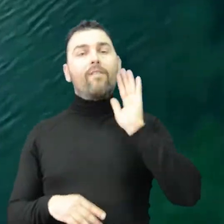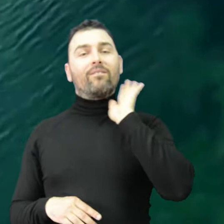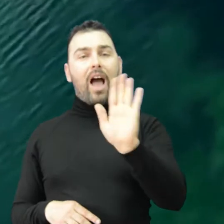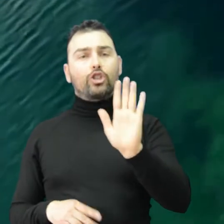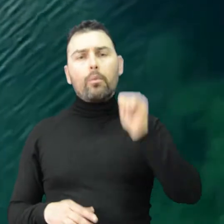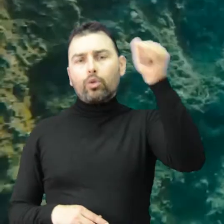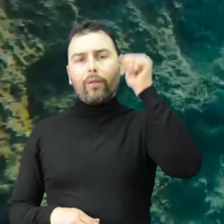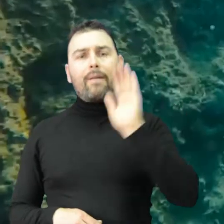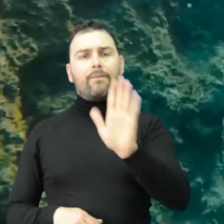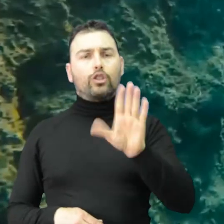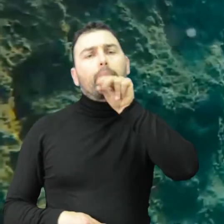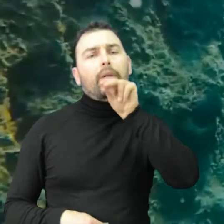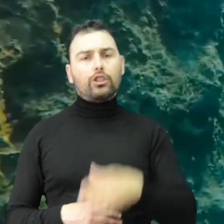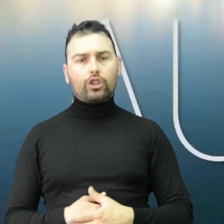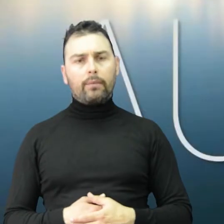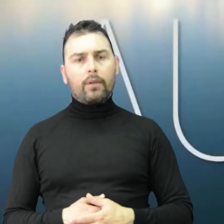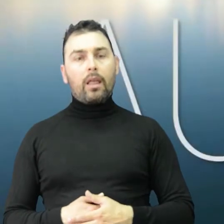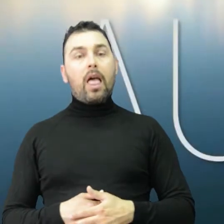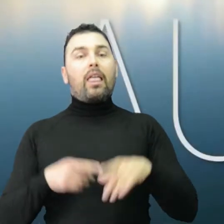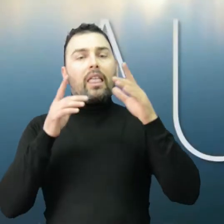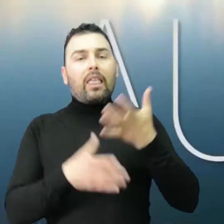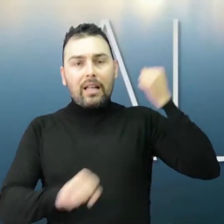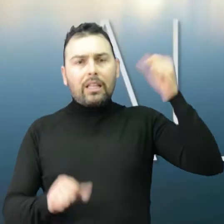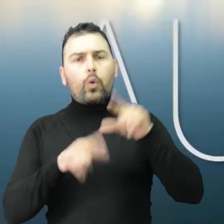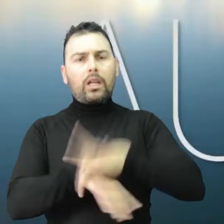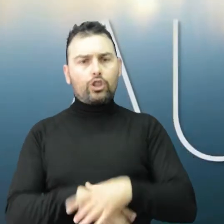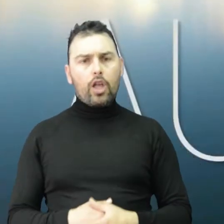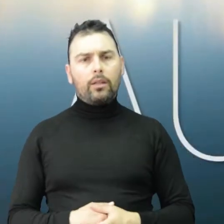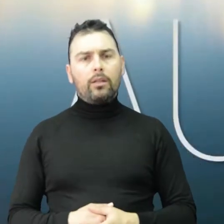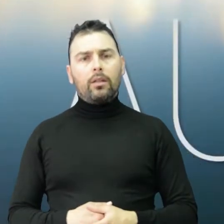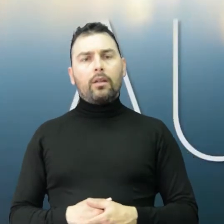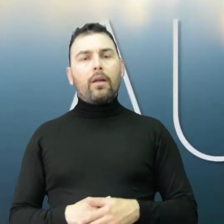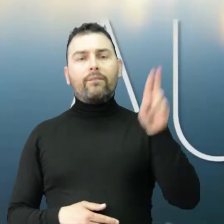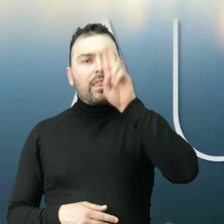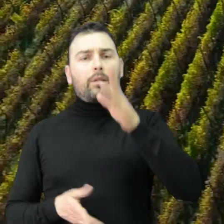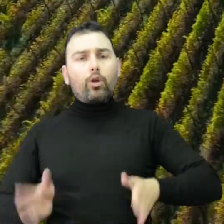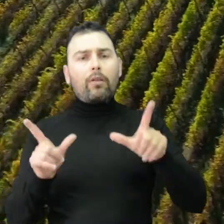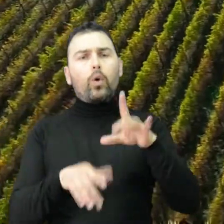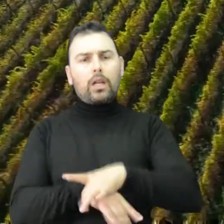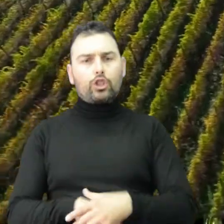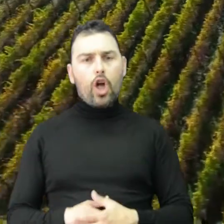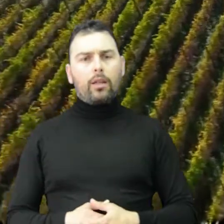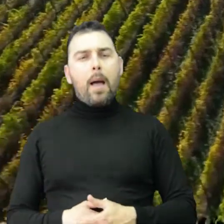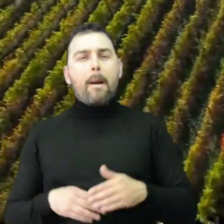Action and adventure on Mountain slopes, on Forest paths, on wild rivers